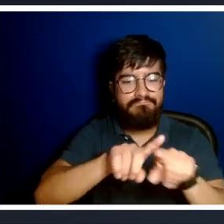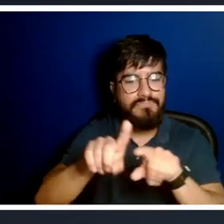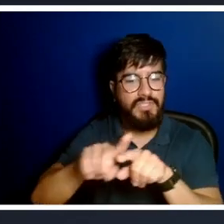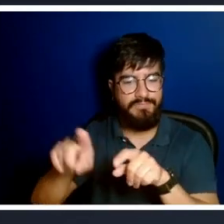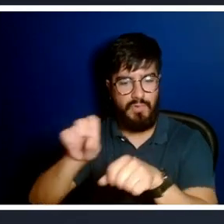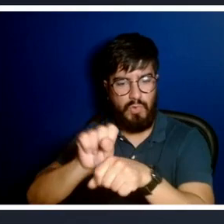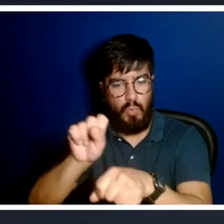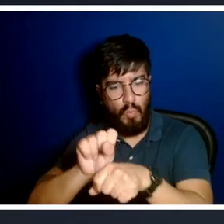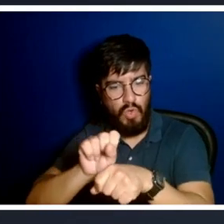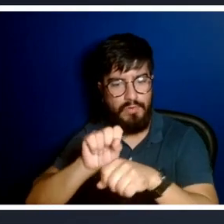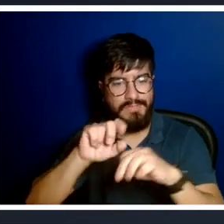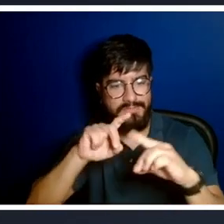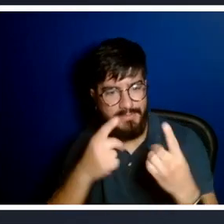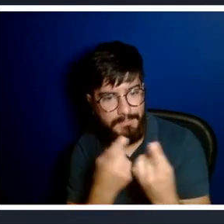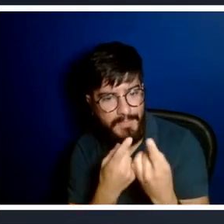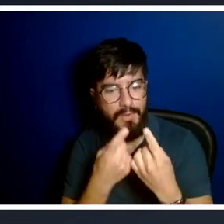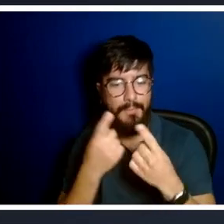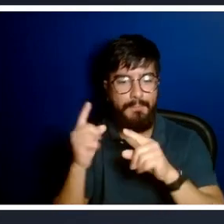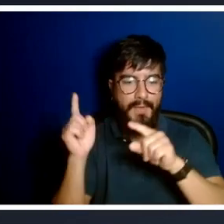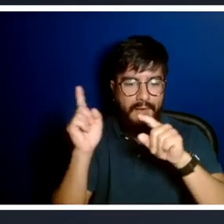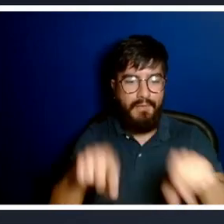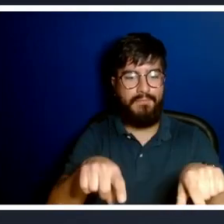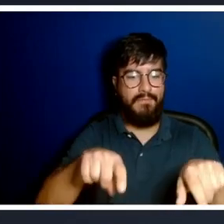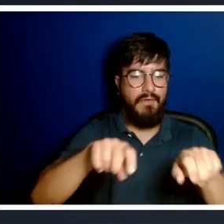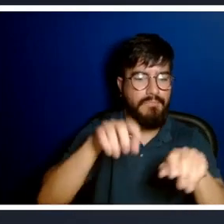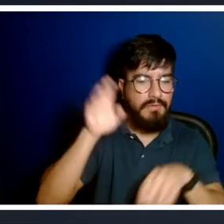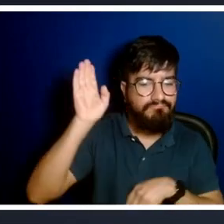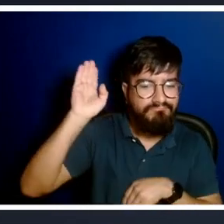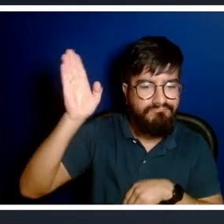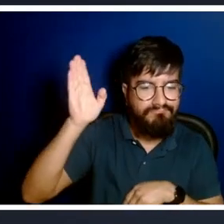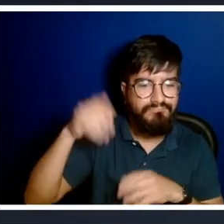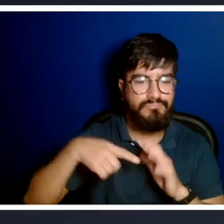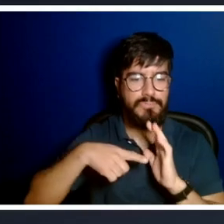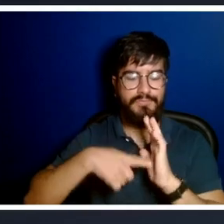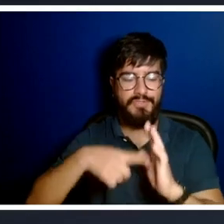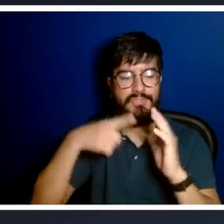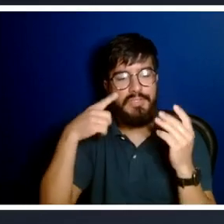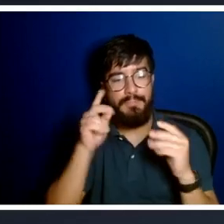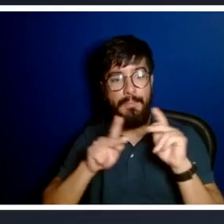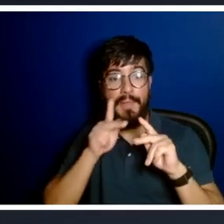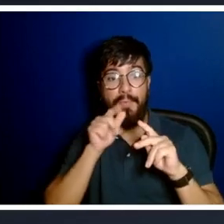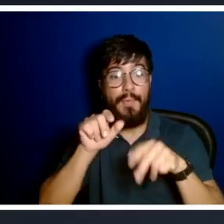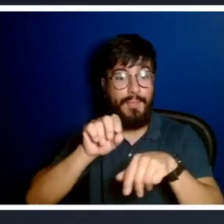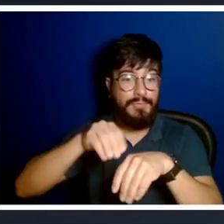planting street trees. And people come from an Environmental Journalism -- Environmental Justice